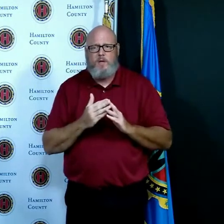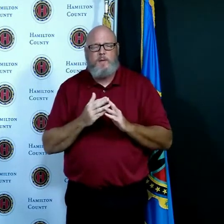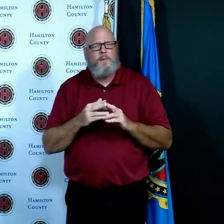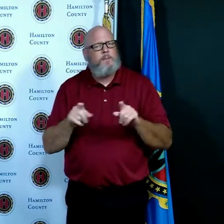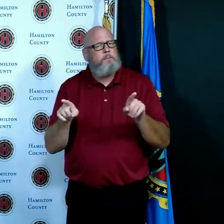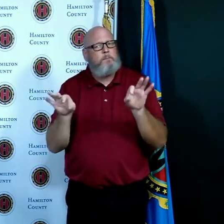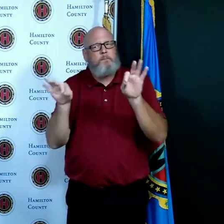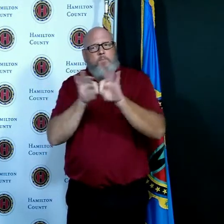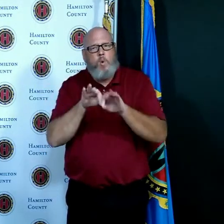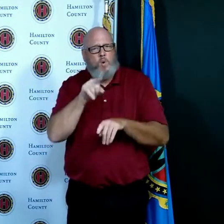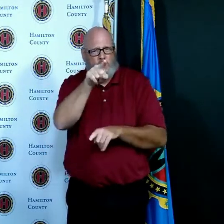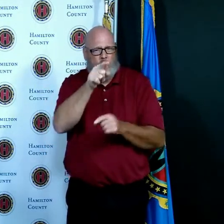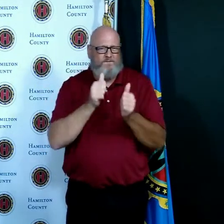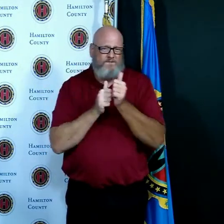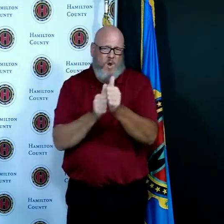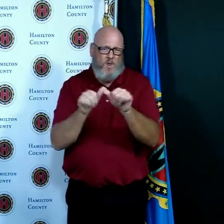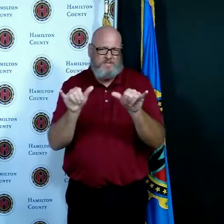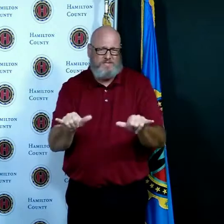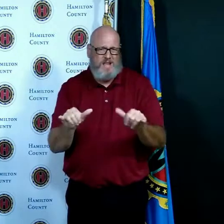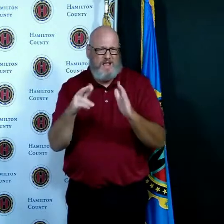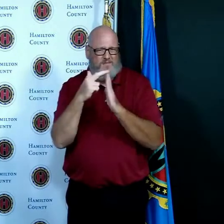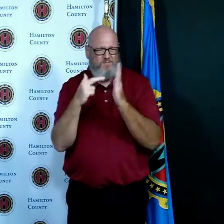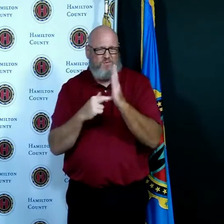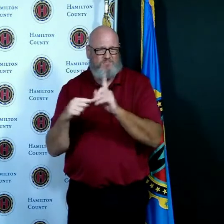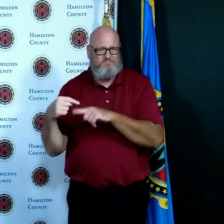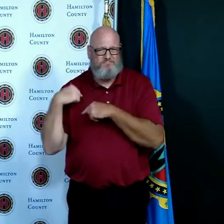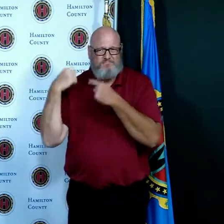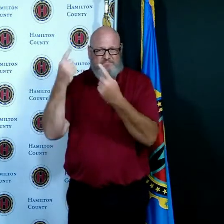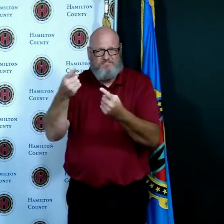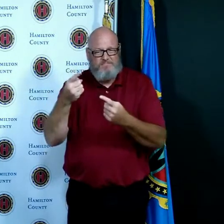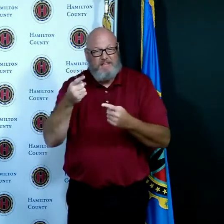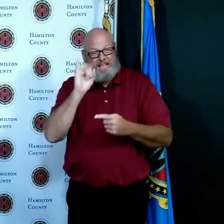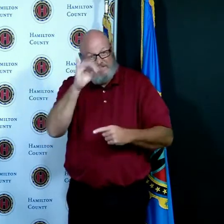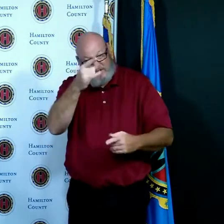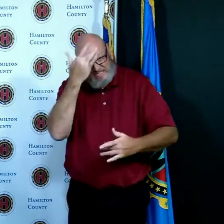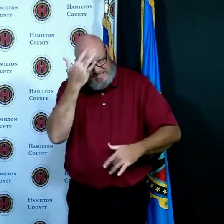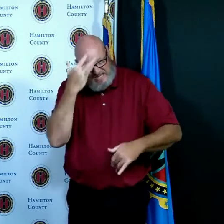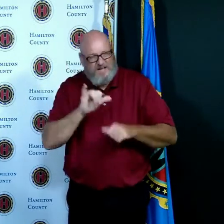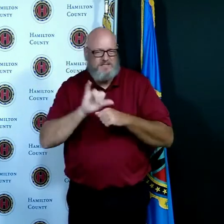throughout if you're sick you shouldn't let your children go trick-or-treating or if you're planning on passing out